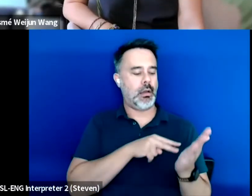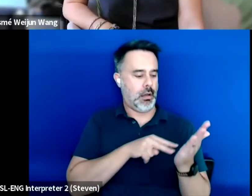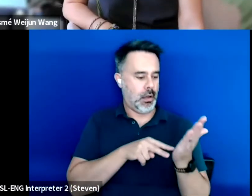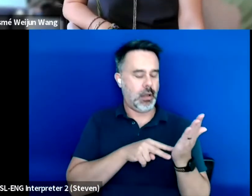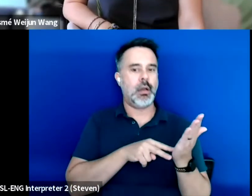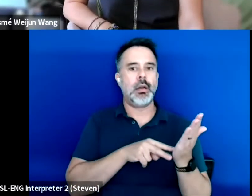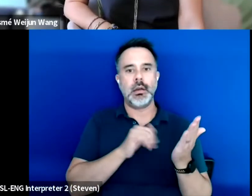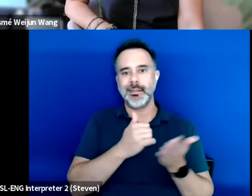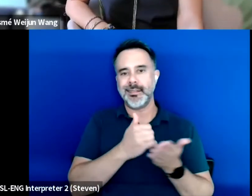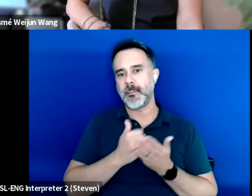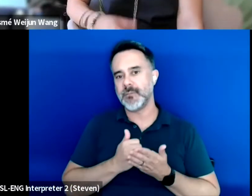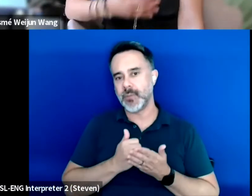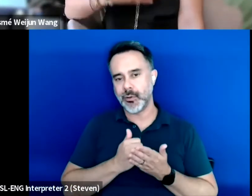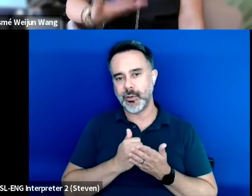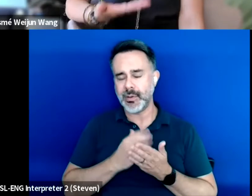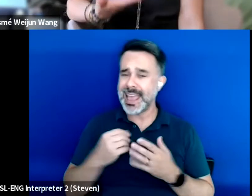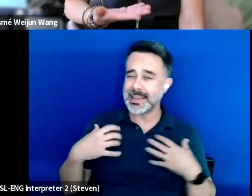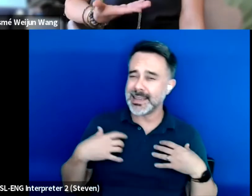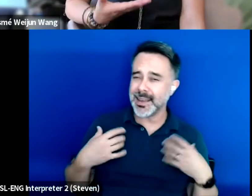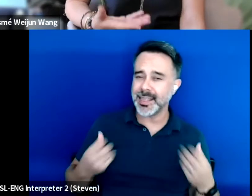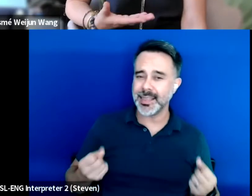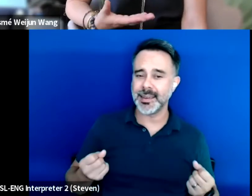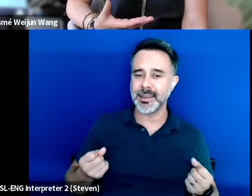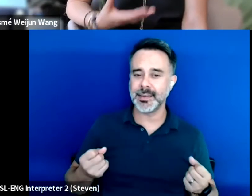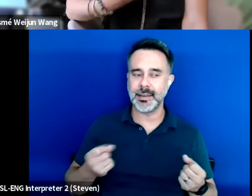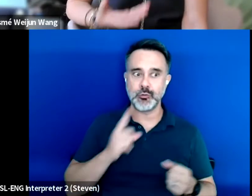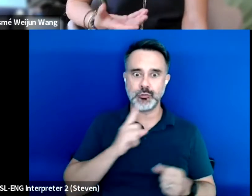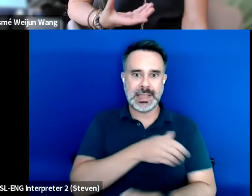that it didn't have enough, like, gory details.